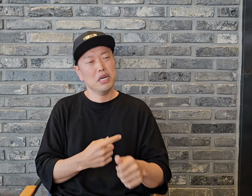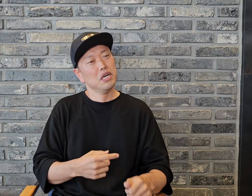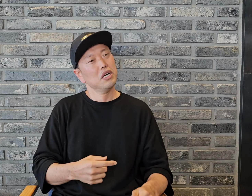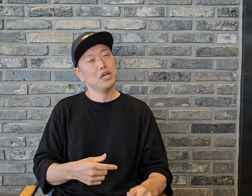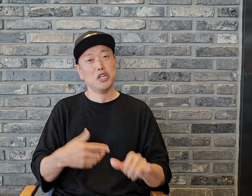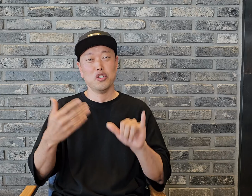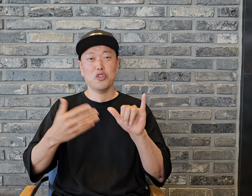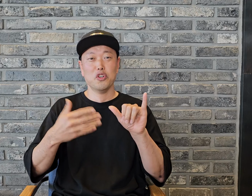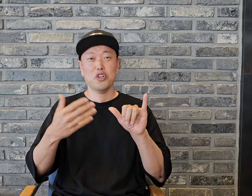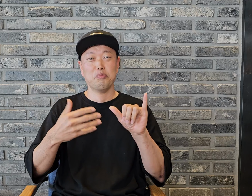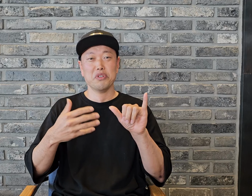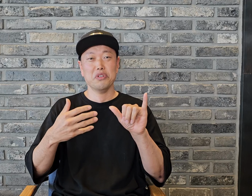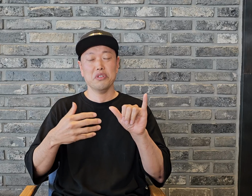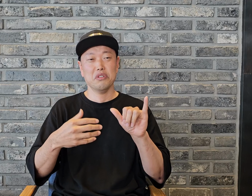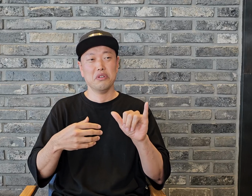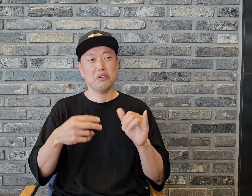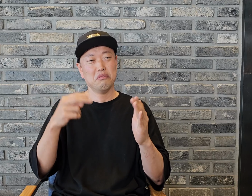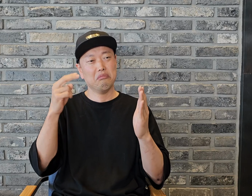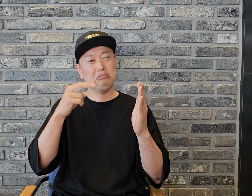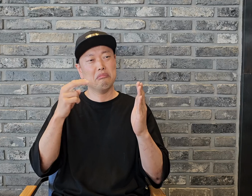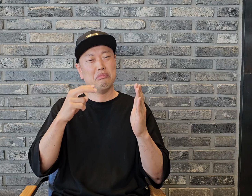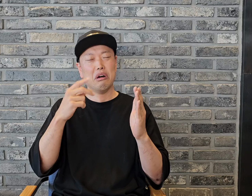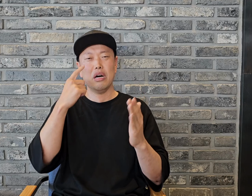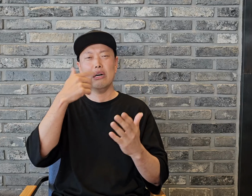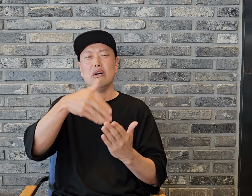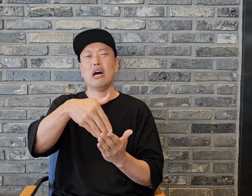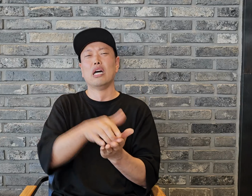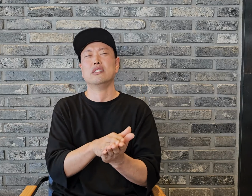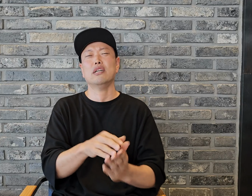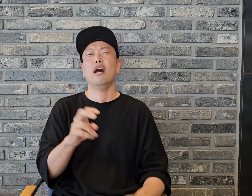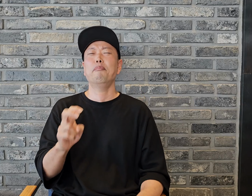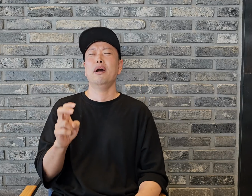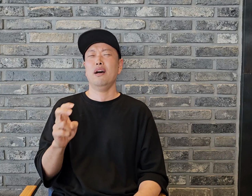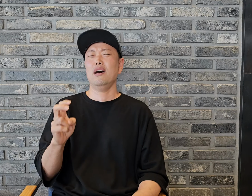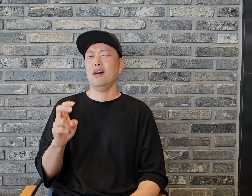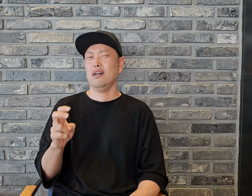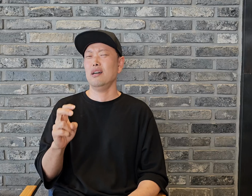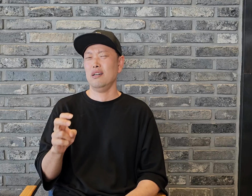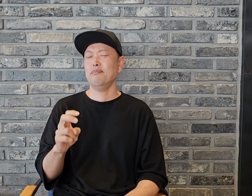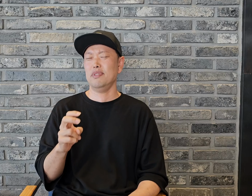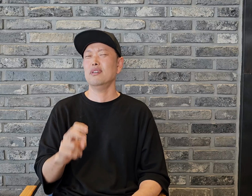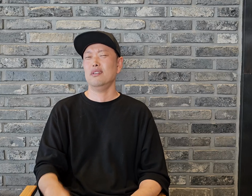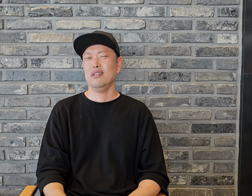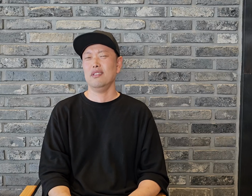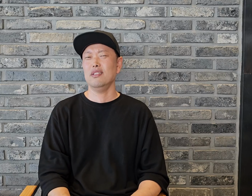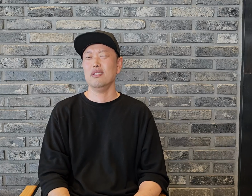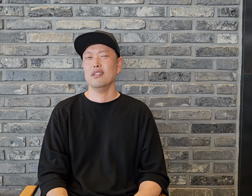I'll get bored while watching YouTube and stop watching it altogether.